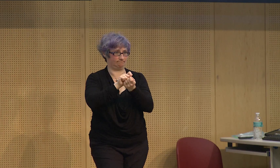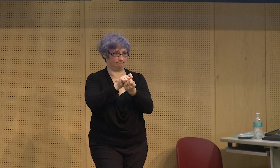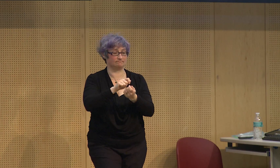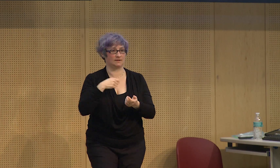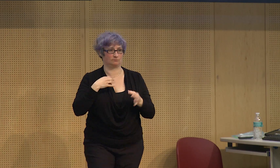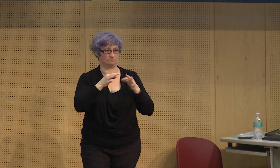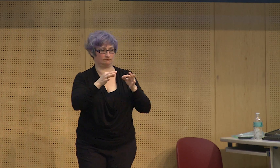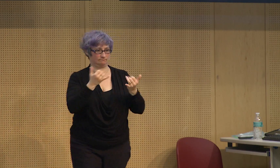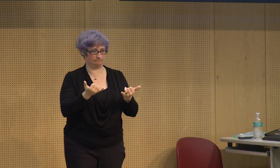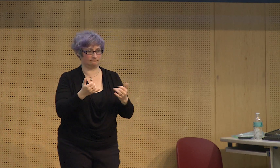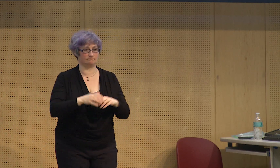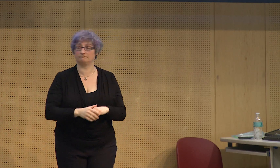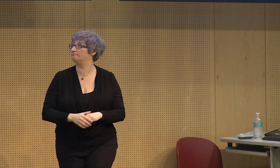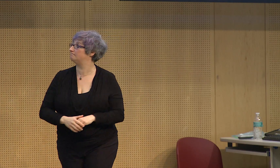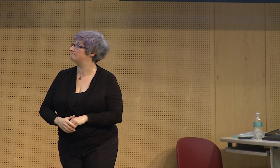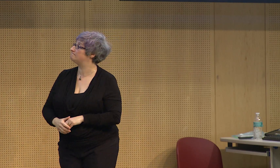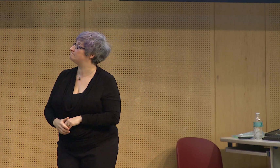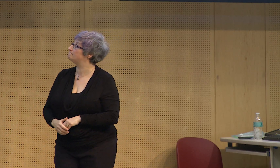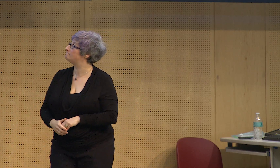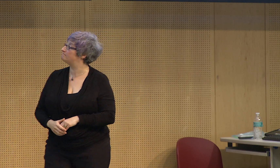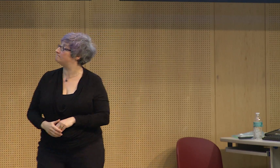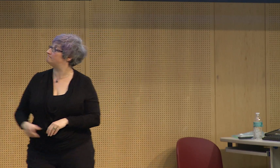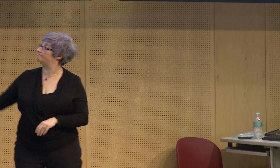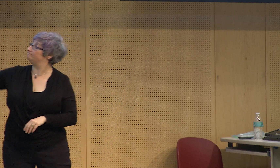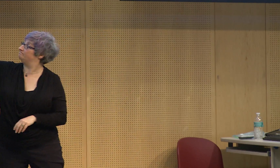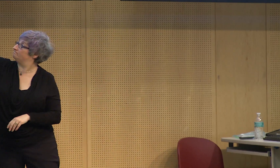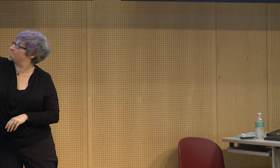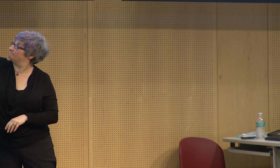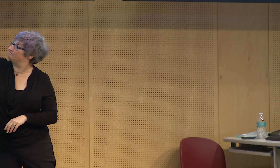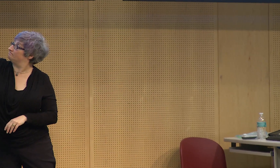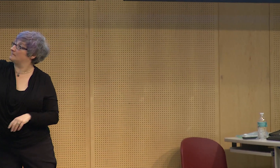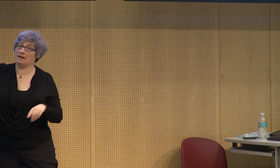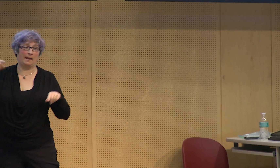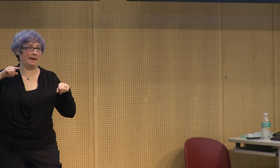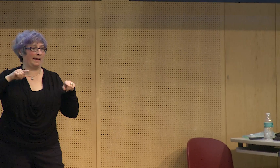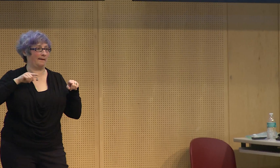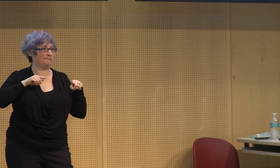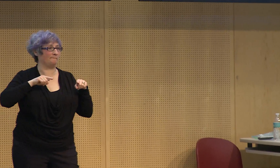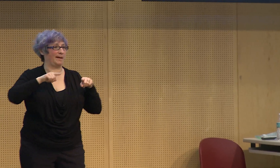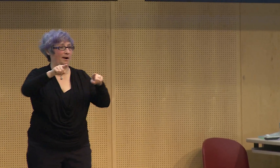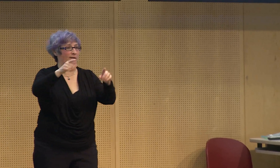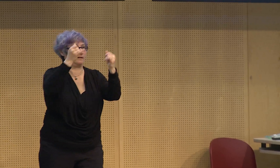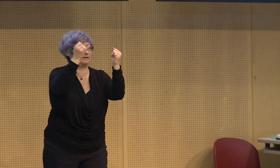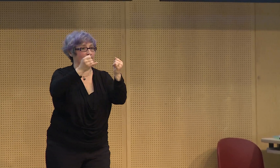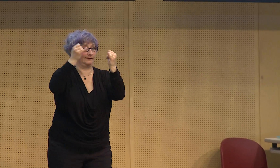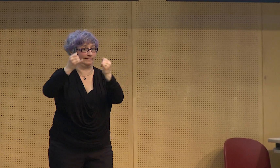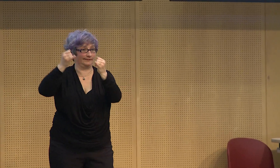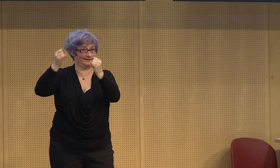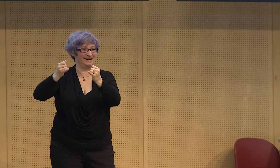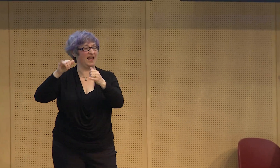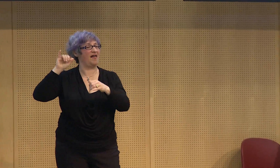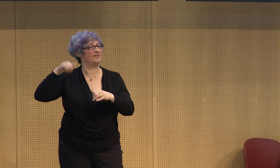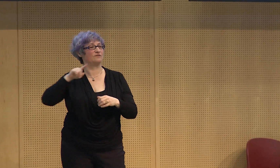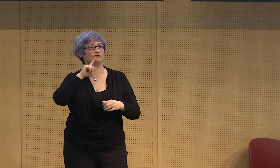are able to understand quantity without language.